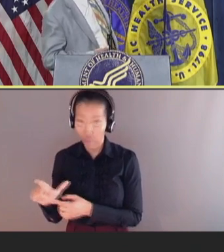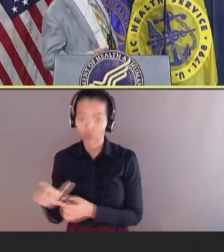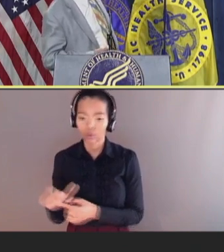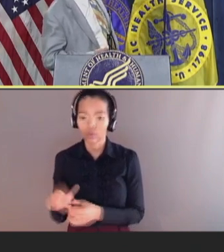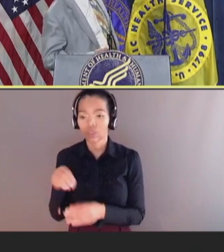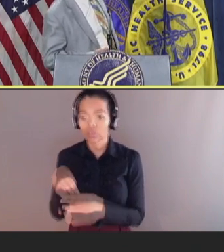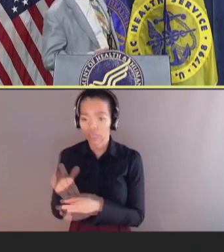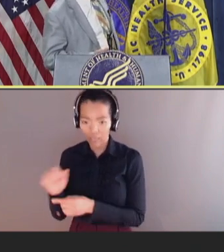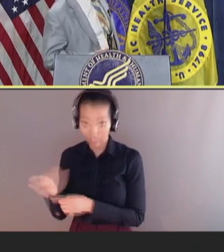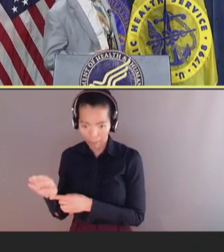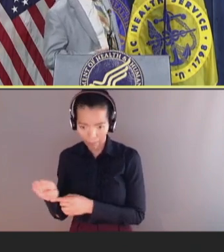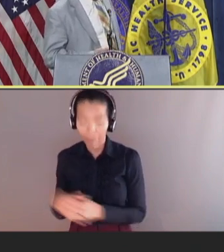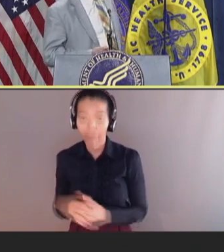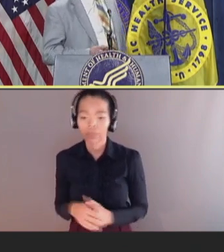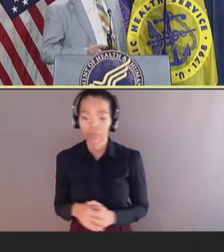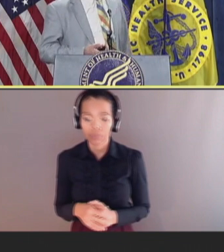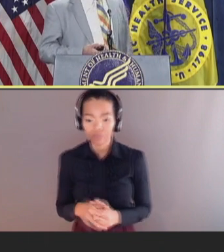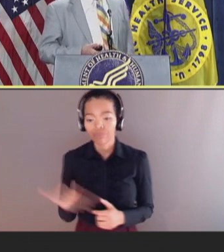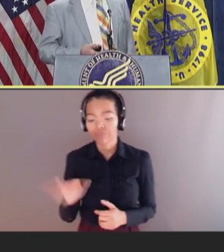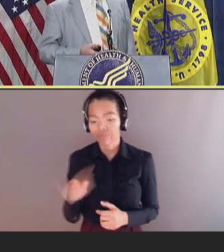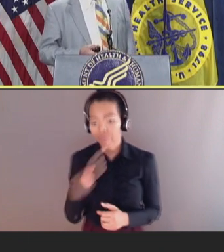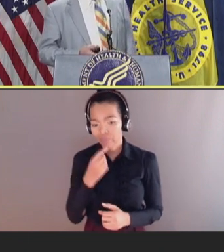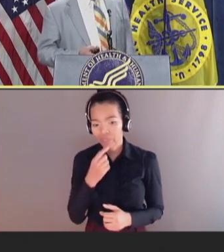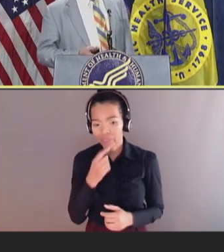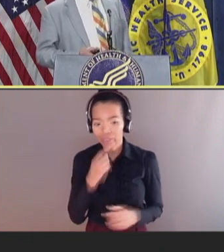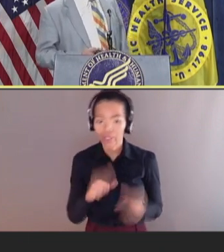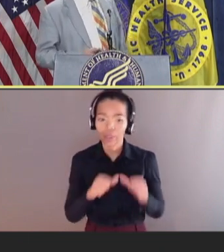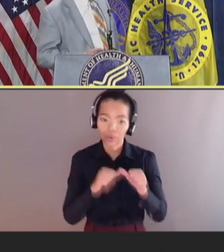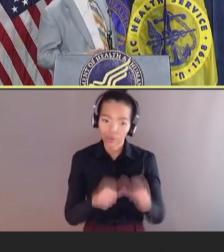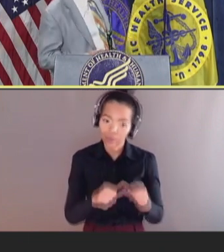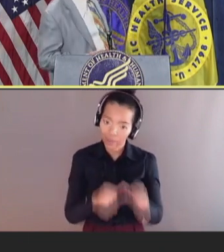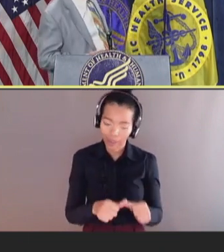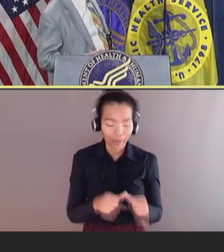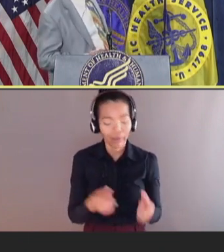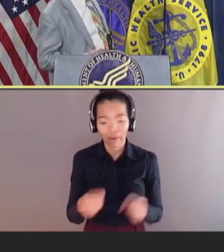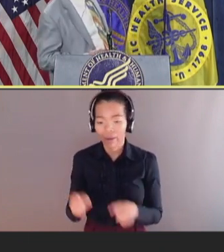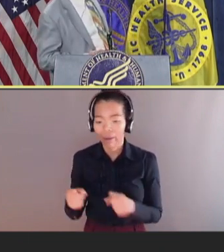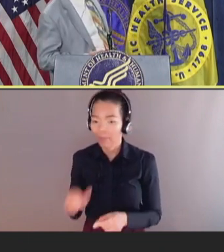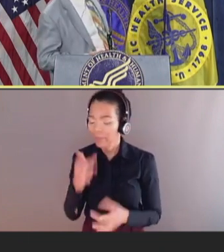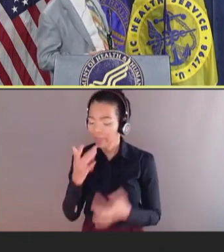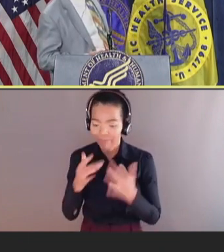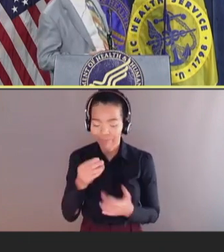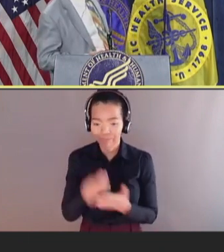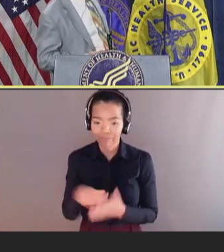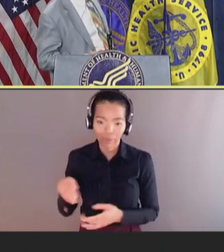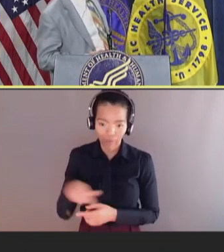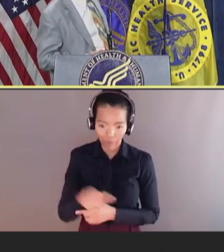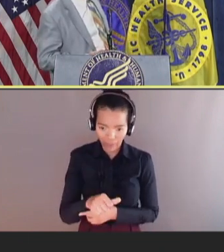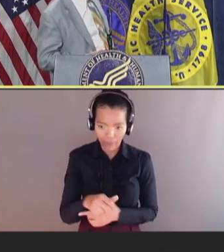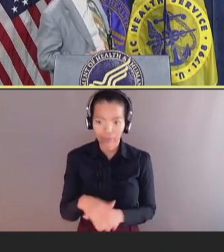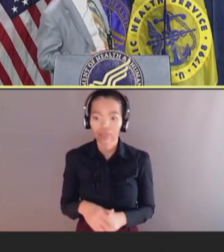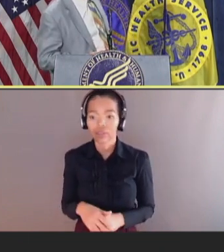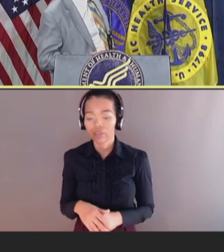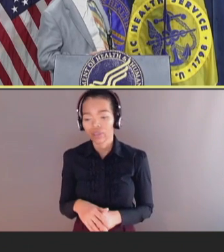There's -- like everybody said -- chronic inadequacy funding. There are expensive and